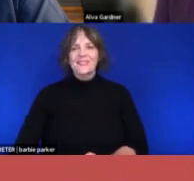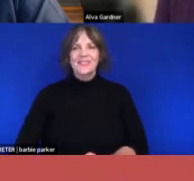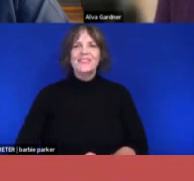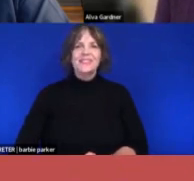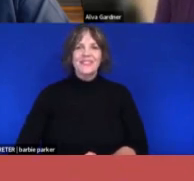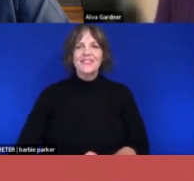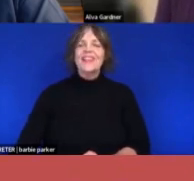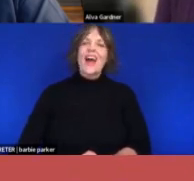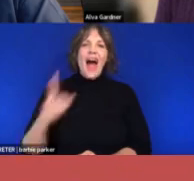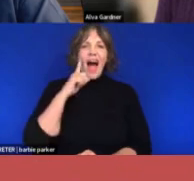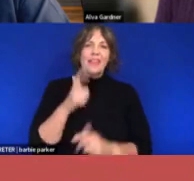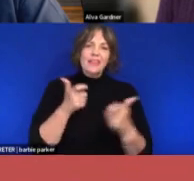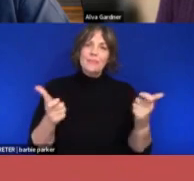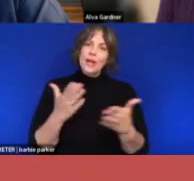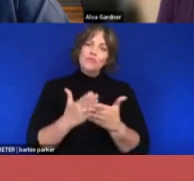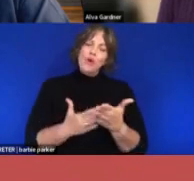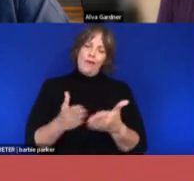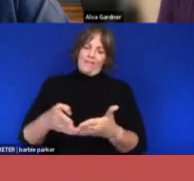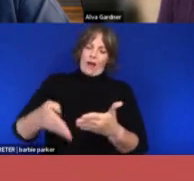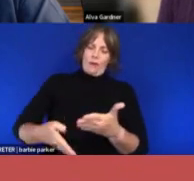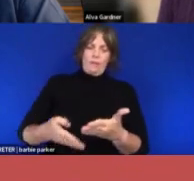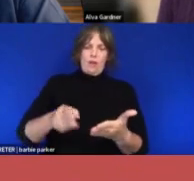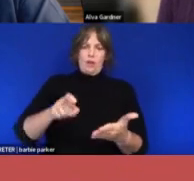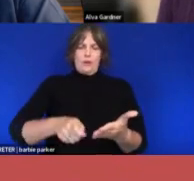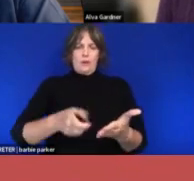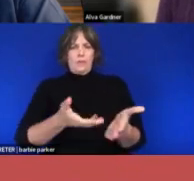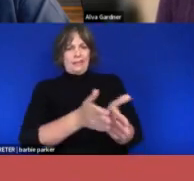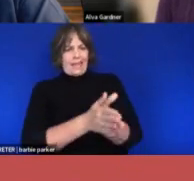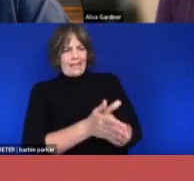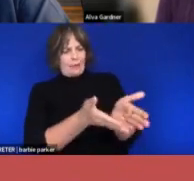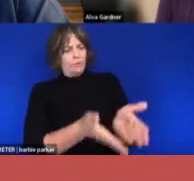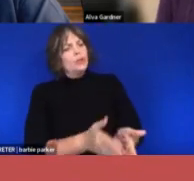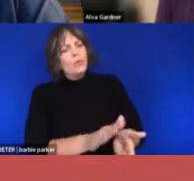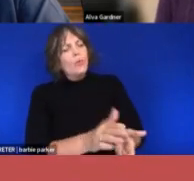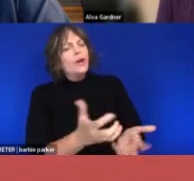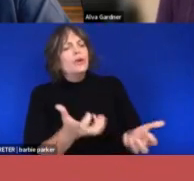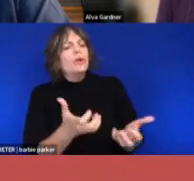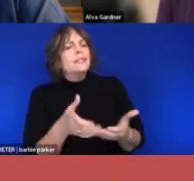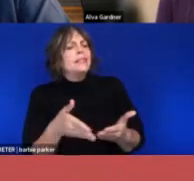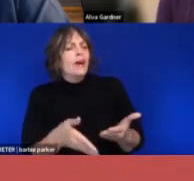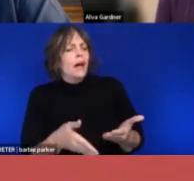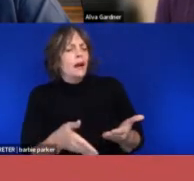the person, what are their desired outcomes, right? What do they want their life to look